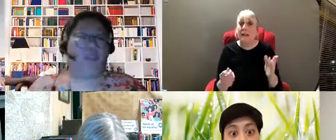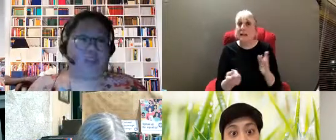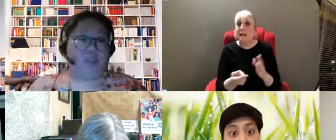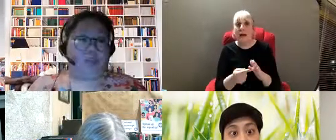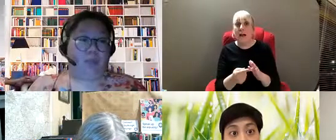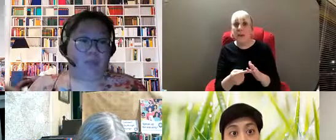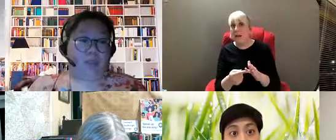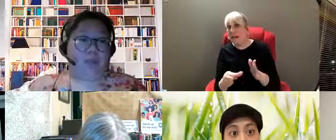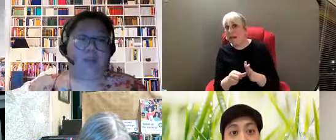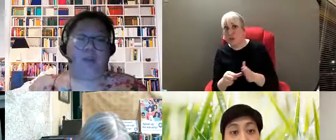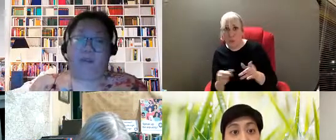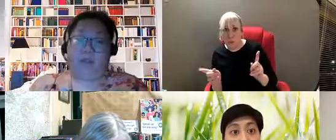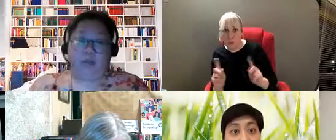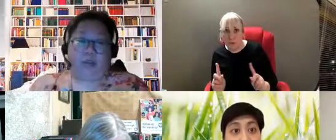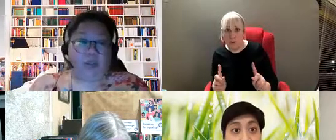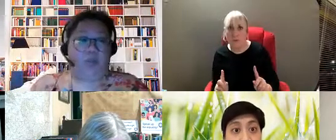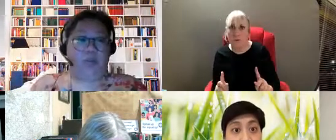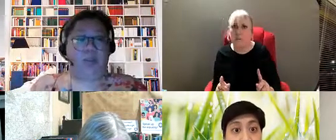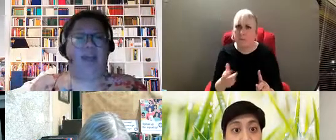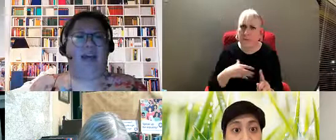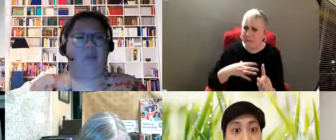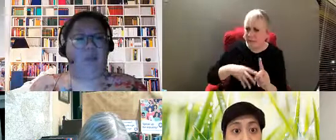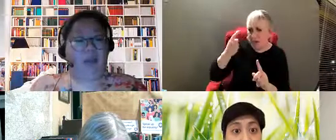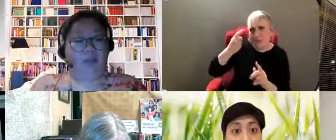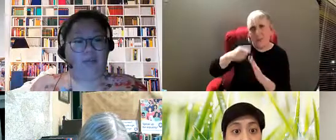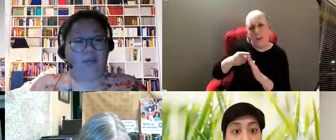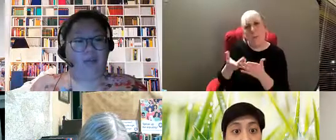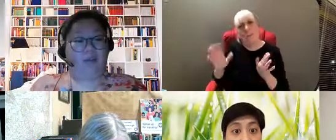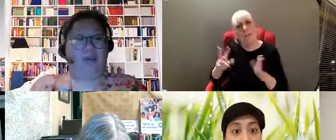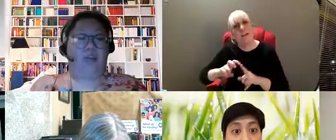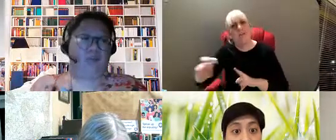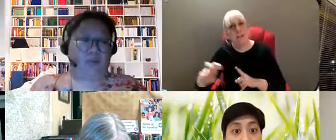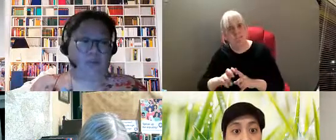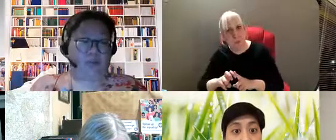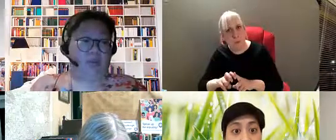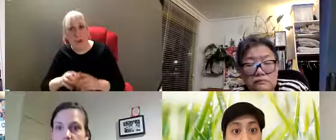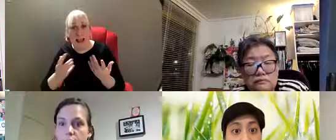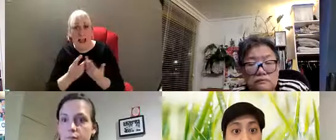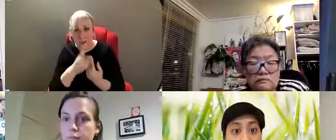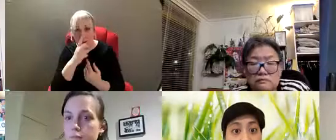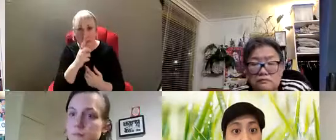should be looking to the public transport how these people can travel to this nature